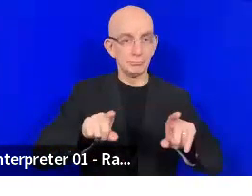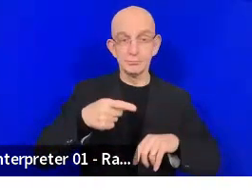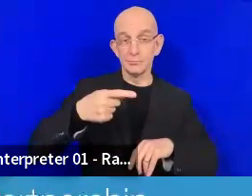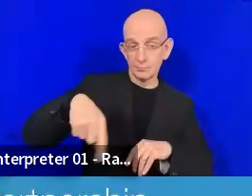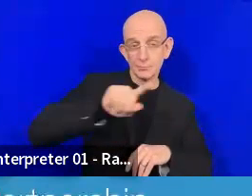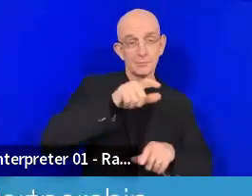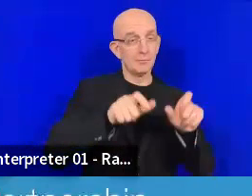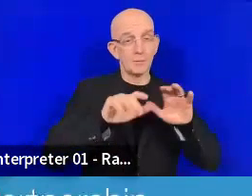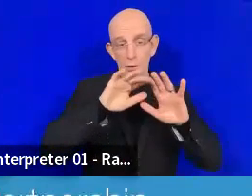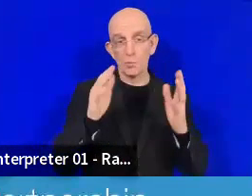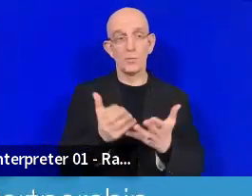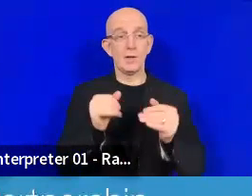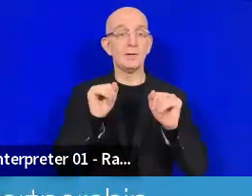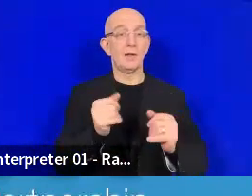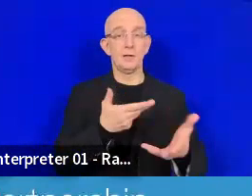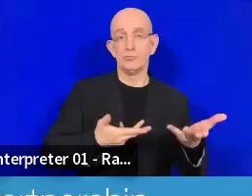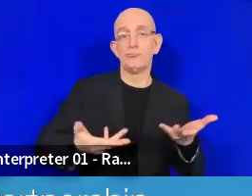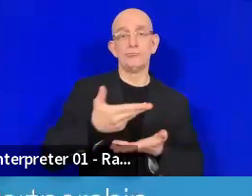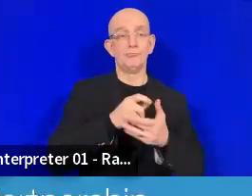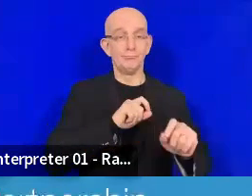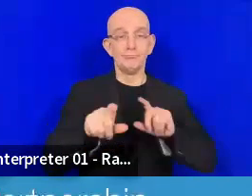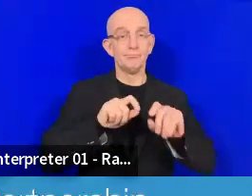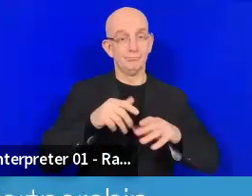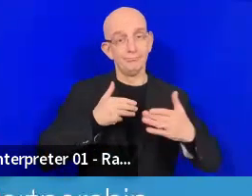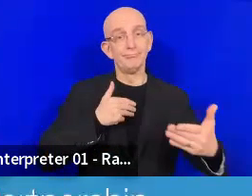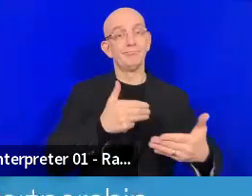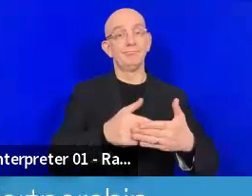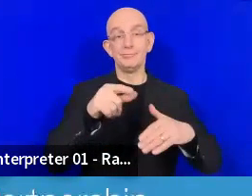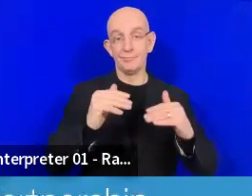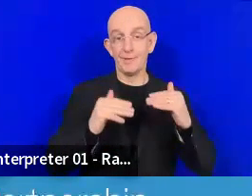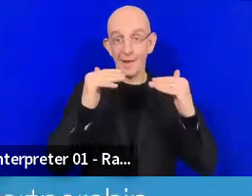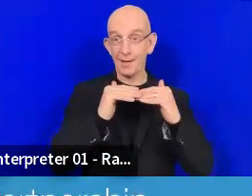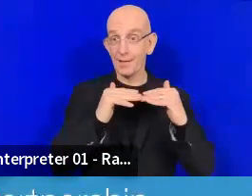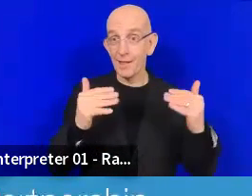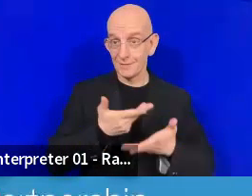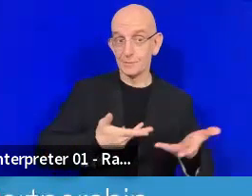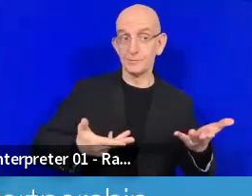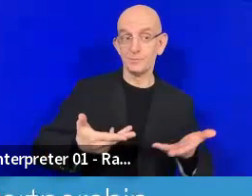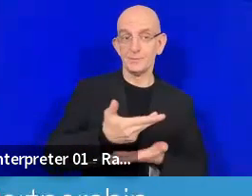I think it's now over to you, Amy. Thank you.